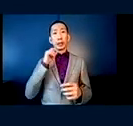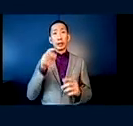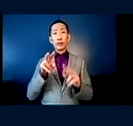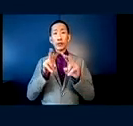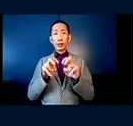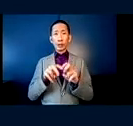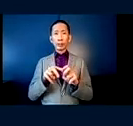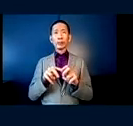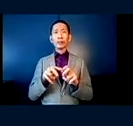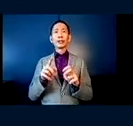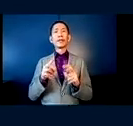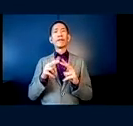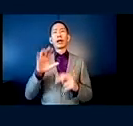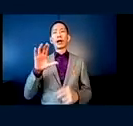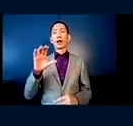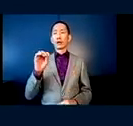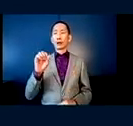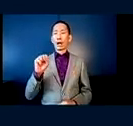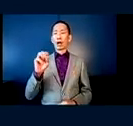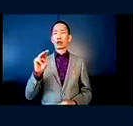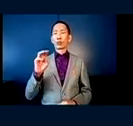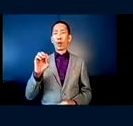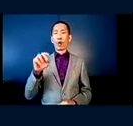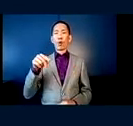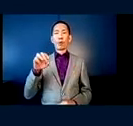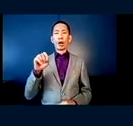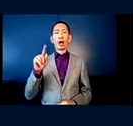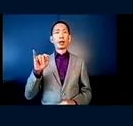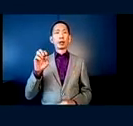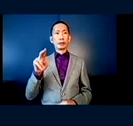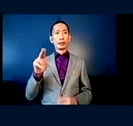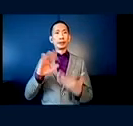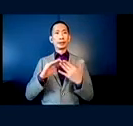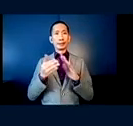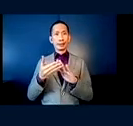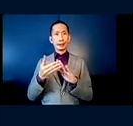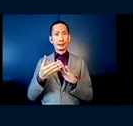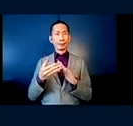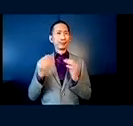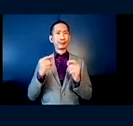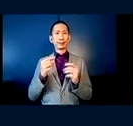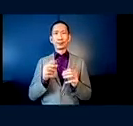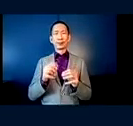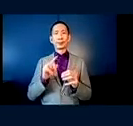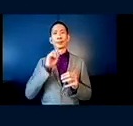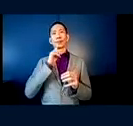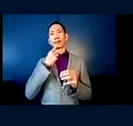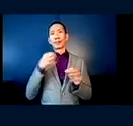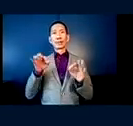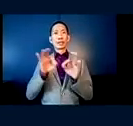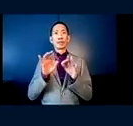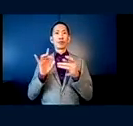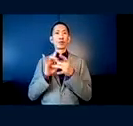I THINK IF YOU LOOK AT IT, IT'S VERY COSMOPOLITAN CITY, AND THERE WAS NO SIGNIFICANT